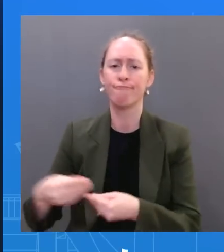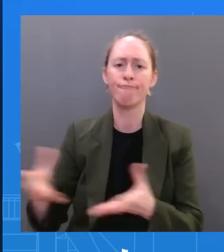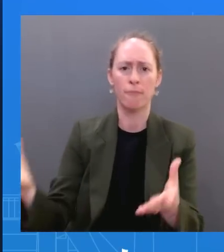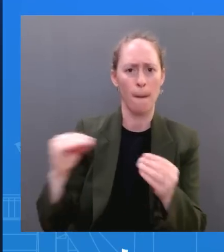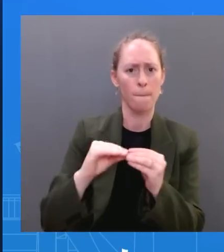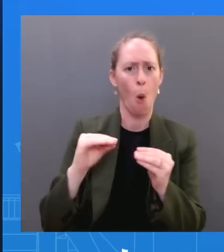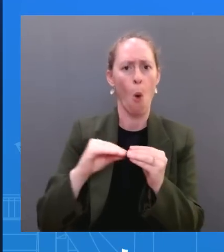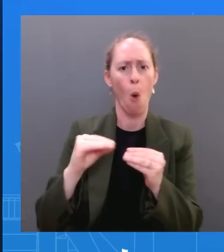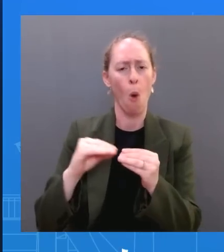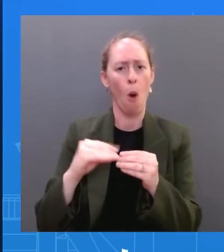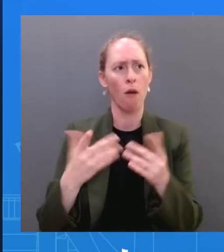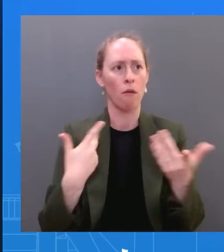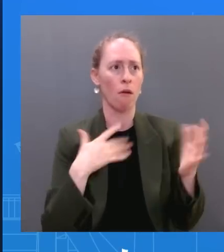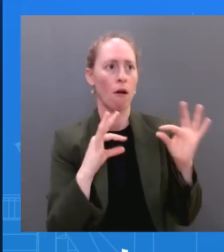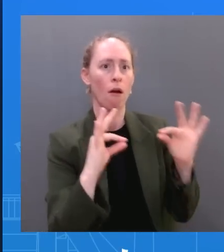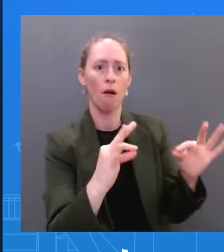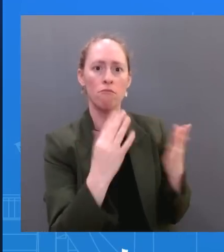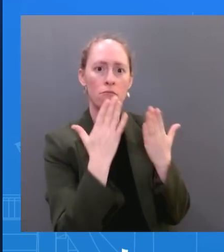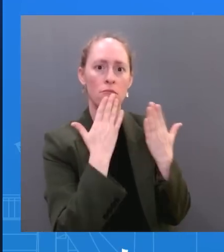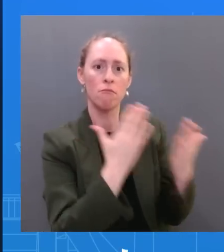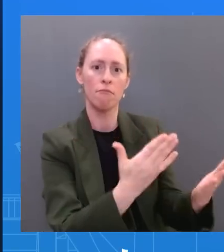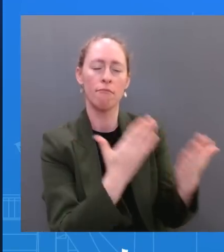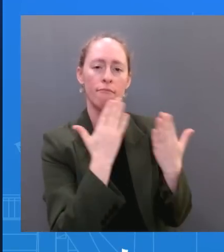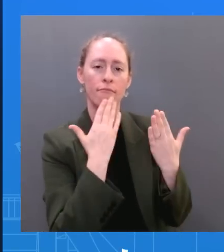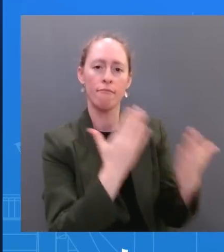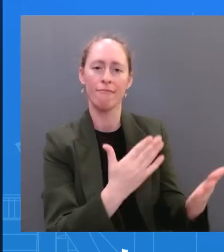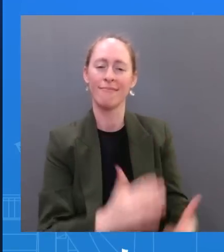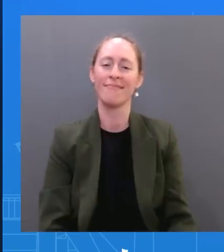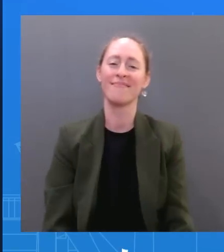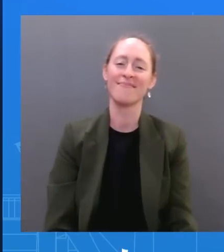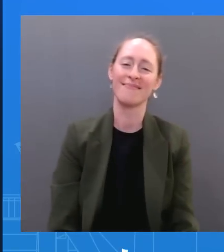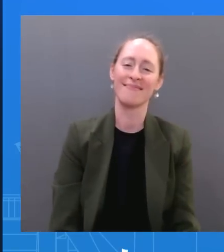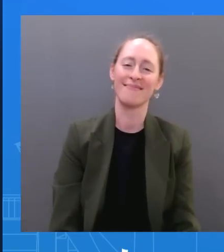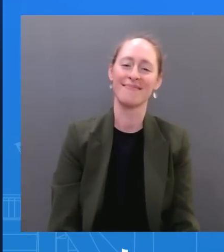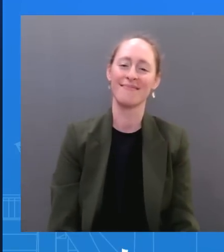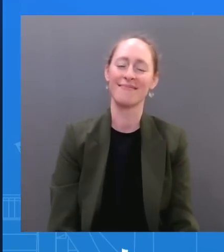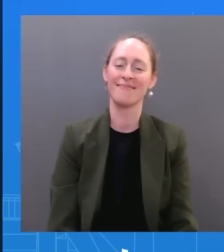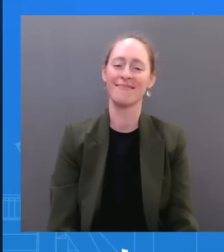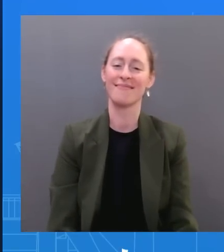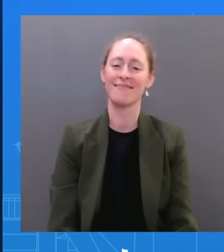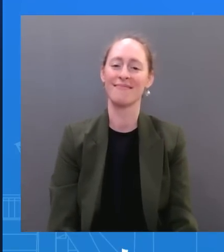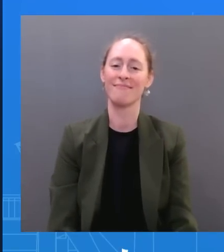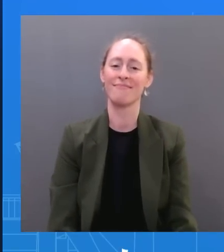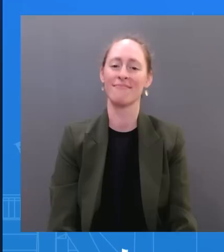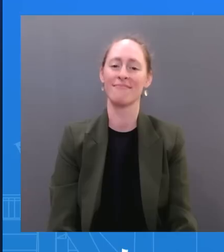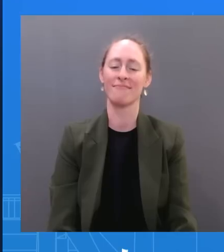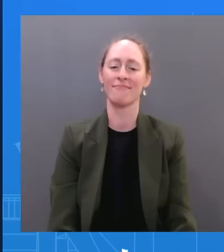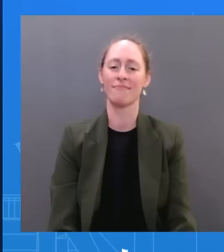among this very broad agenda, to talk about energy security with the leaders of the OPEC nations in the Middle East,